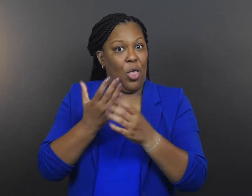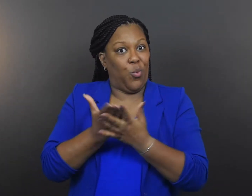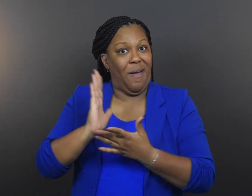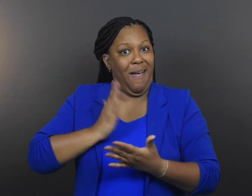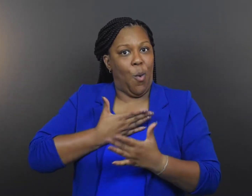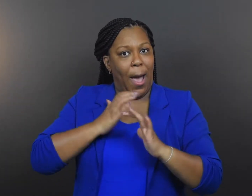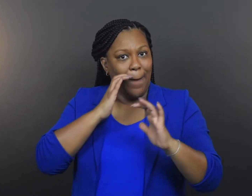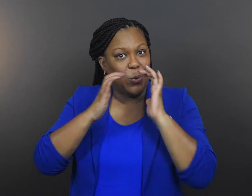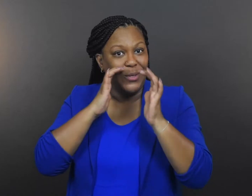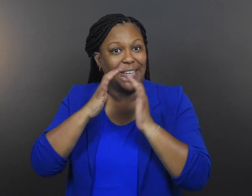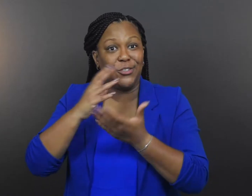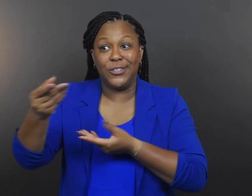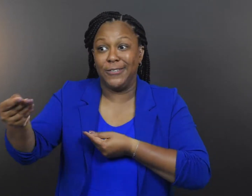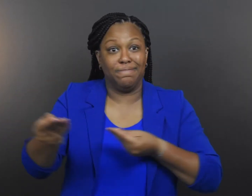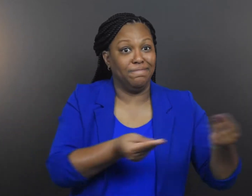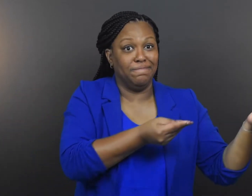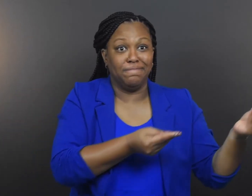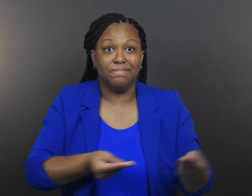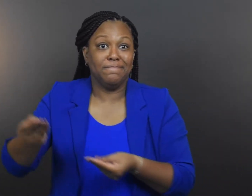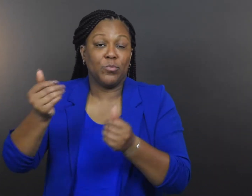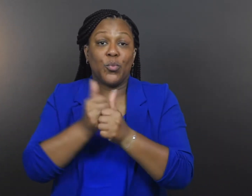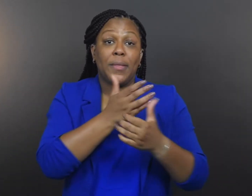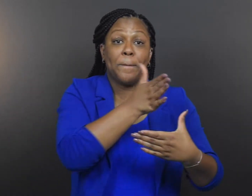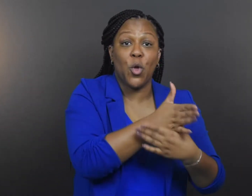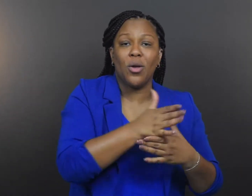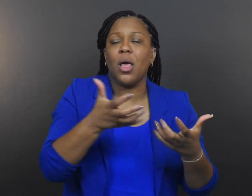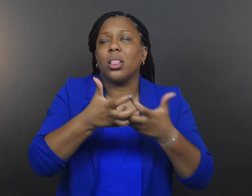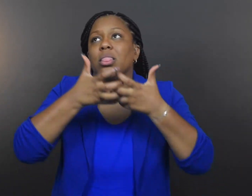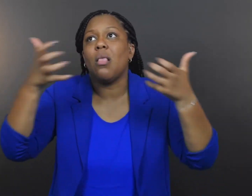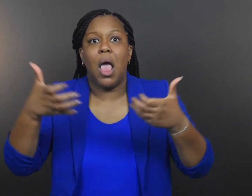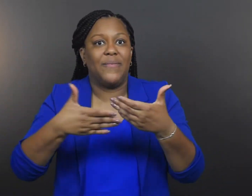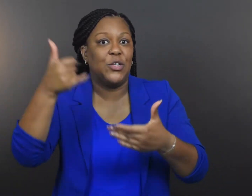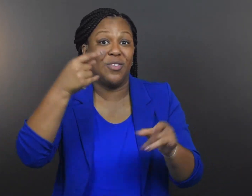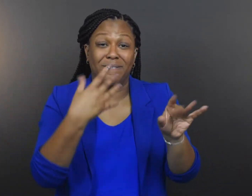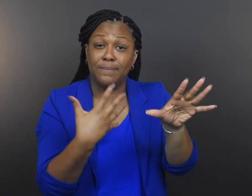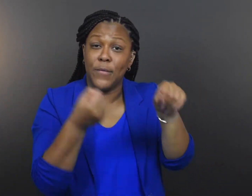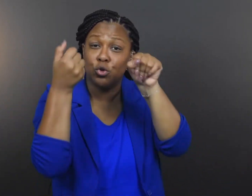It has also made our communication here and with partners a lot faster,” Joy says.